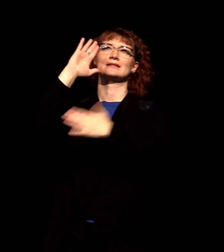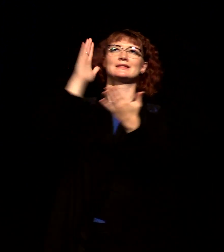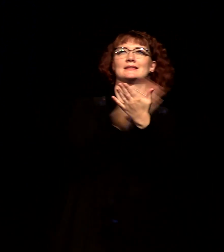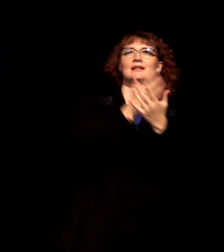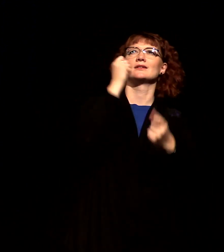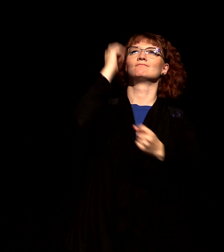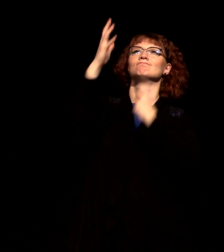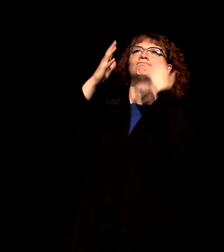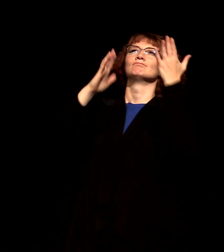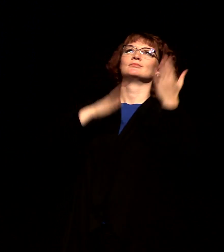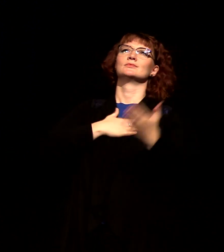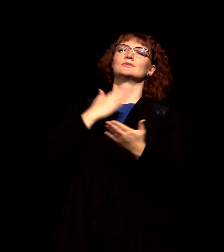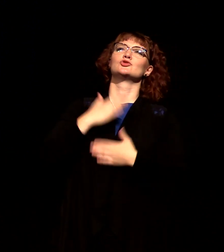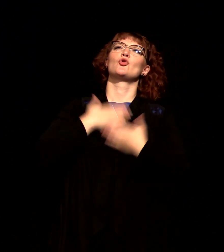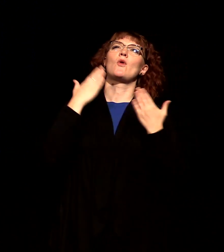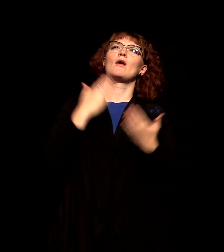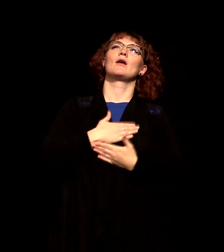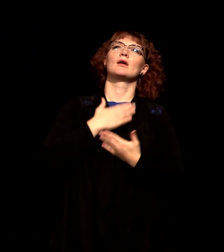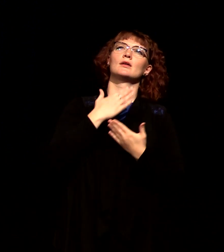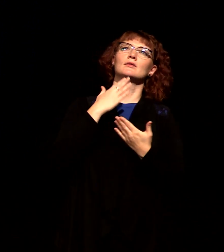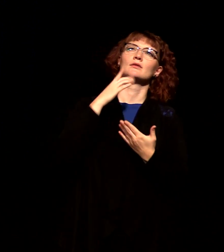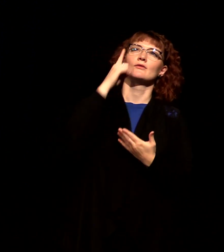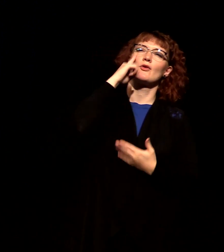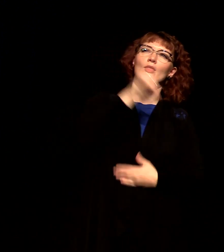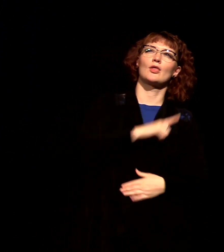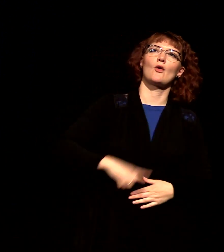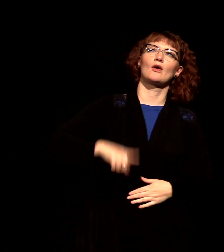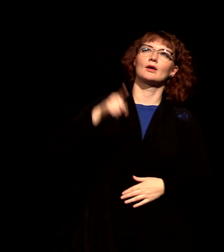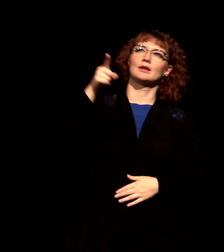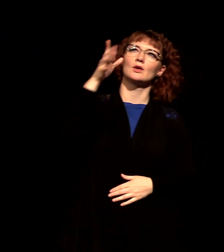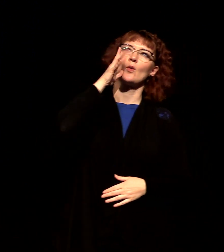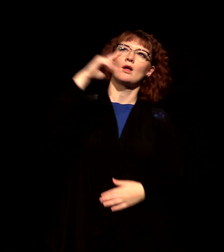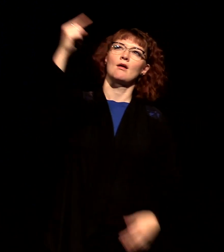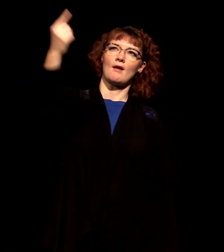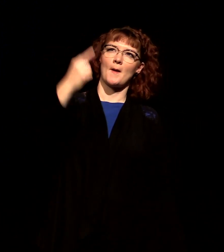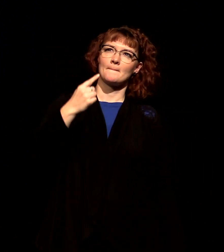for He is coming. He is coming to judge the earth. He will